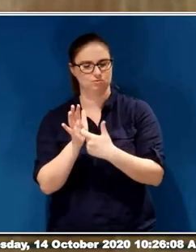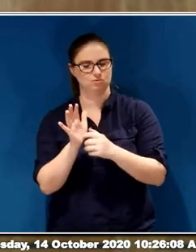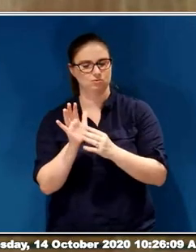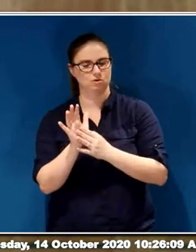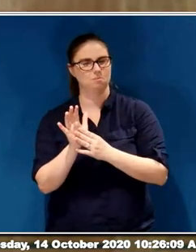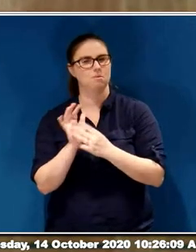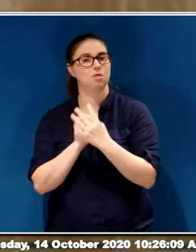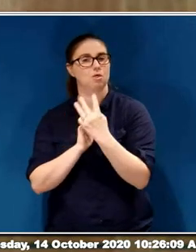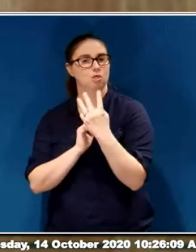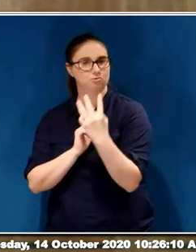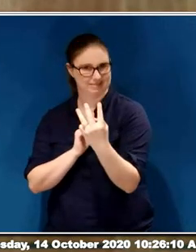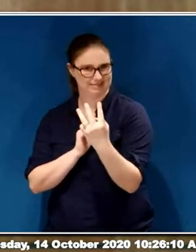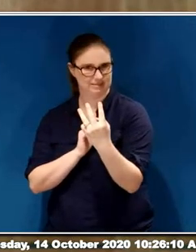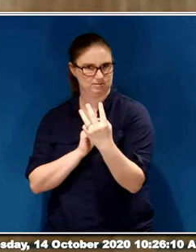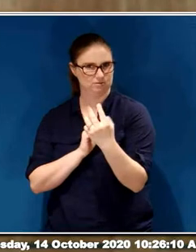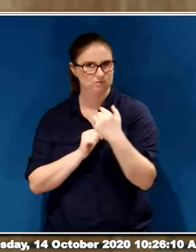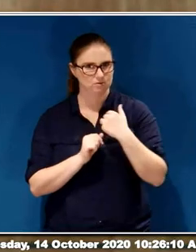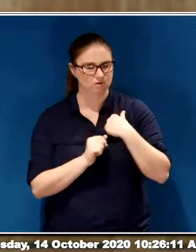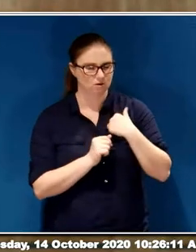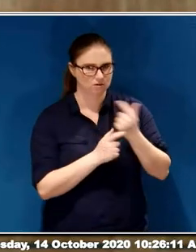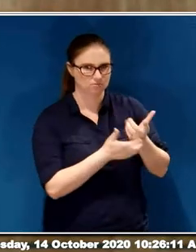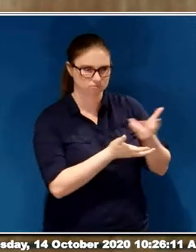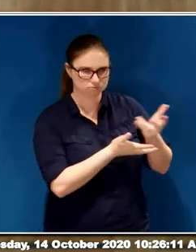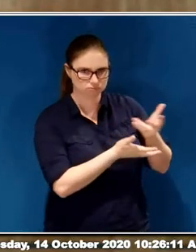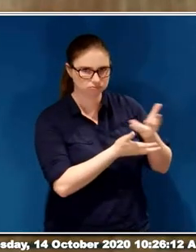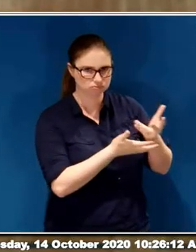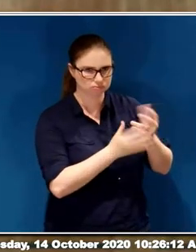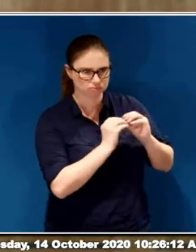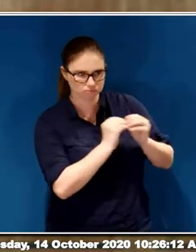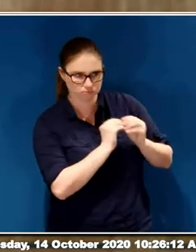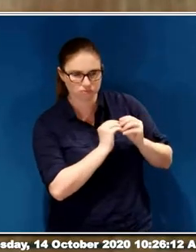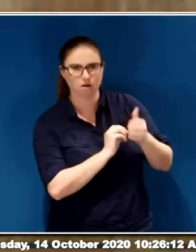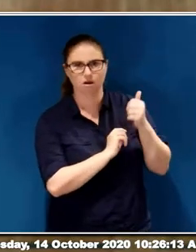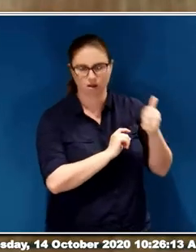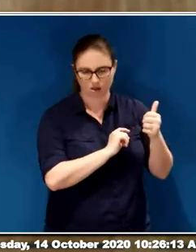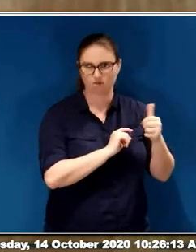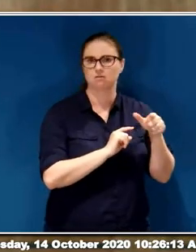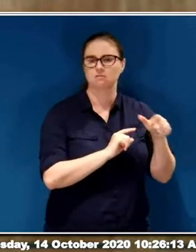We were in touch again in sort of mid-Term 4.